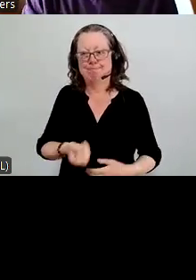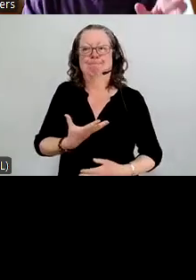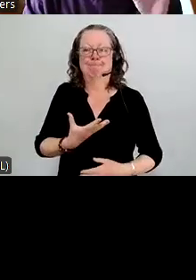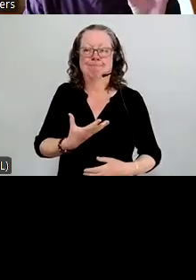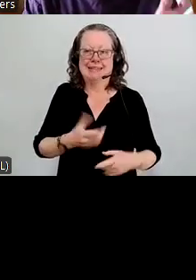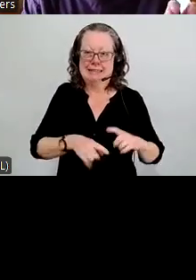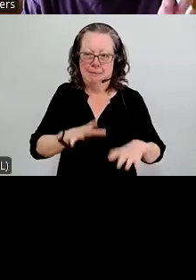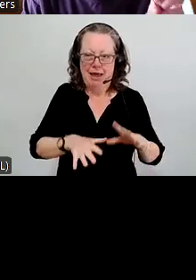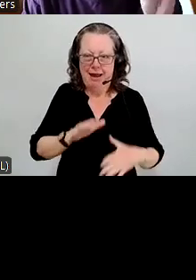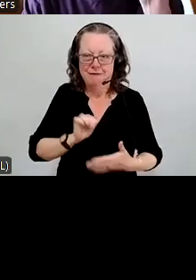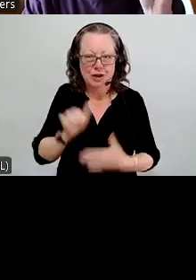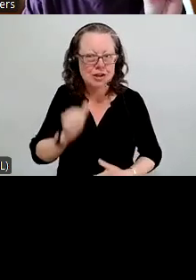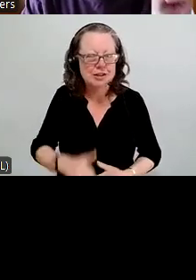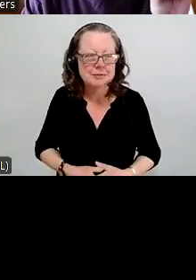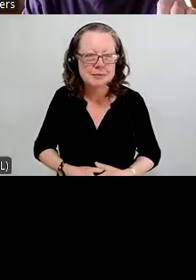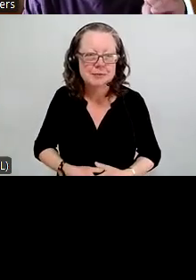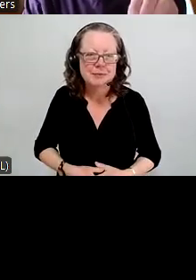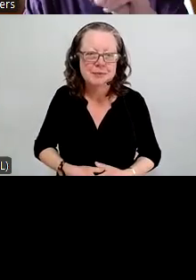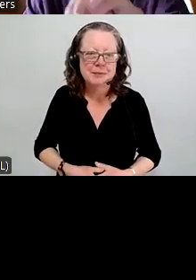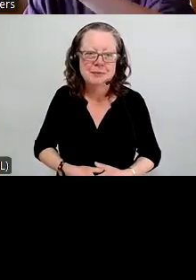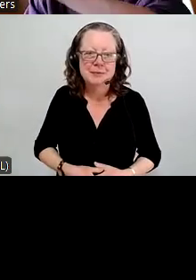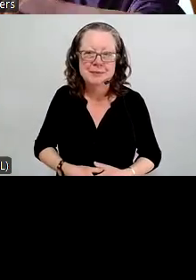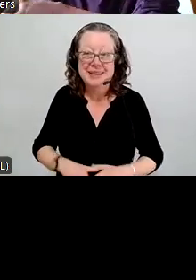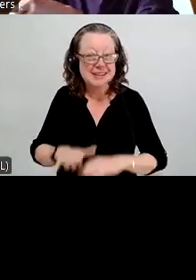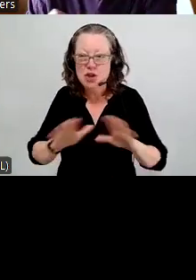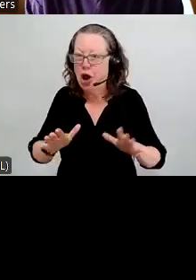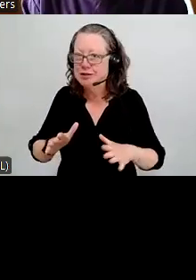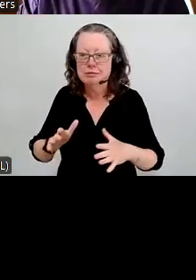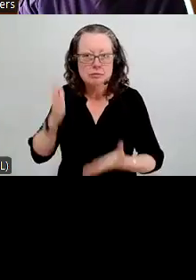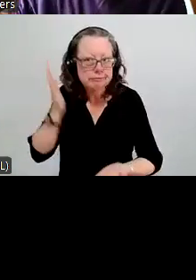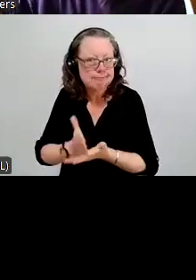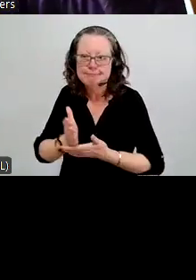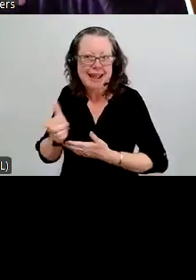It's not actively going, "This is what you're saying, and we're going to then serve you ads." What it's doing instead